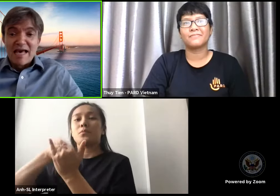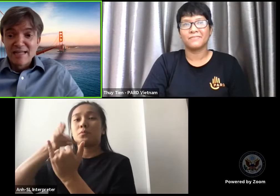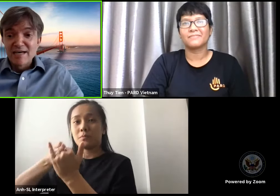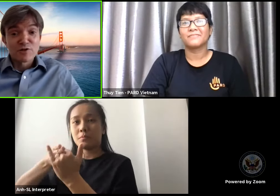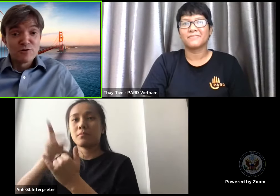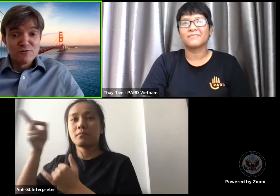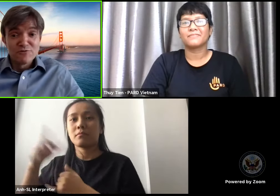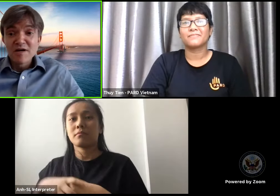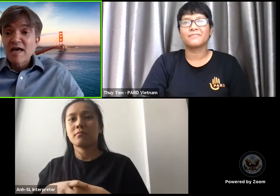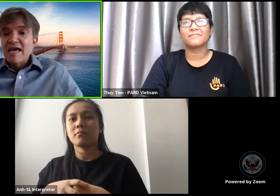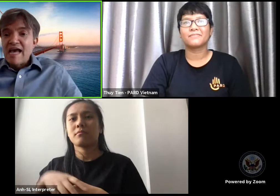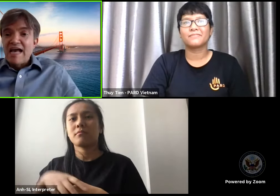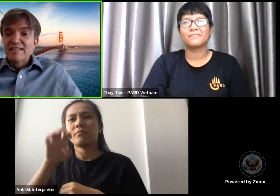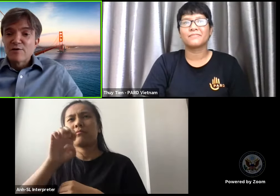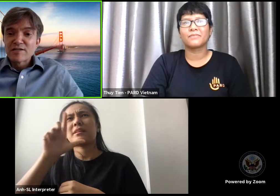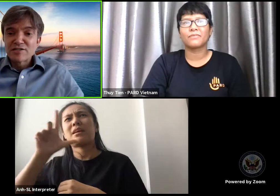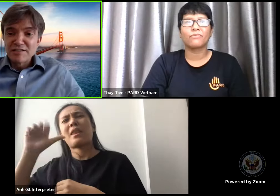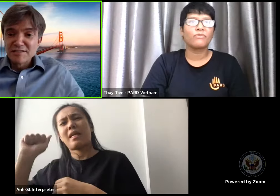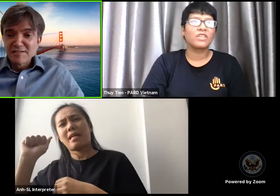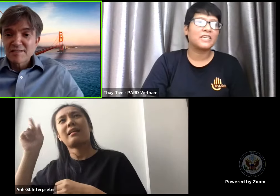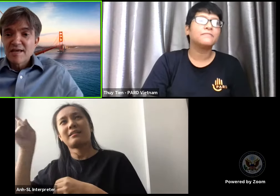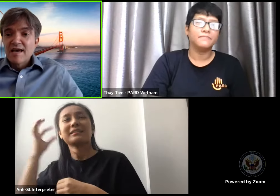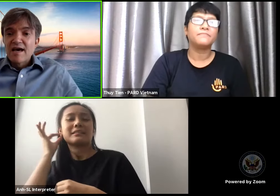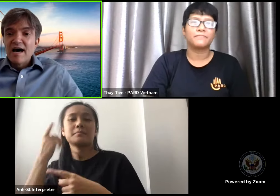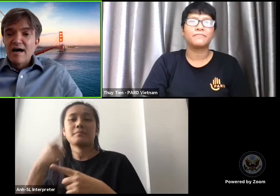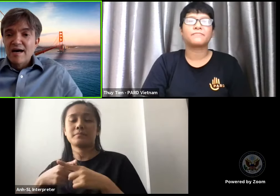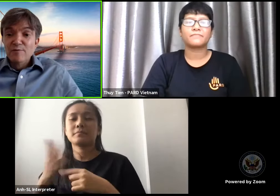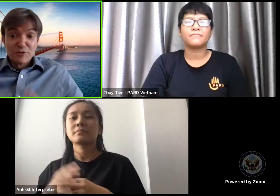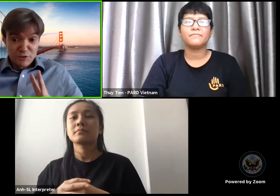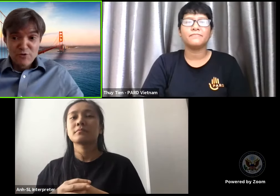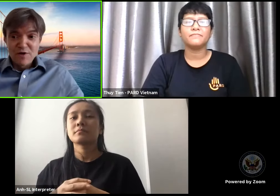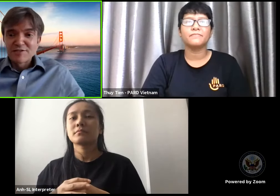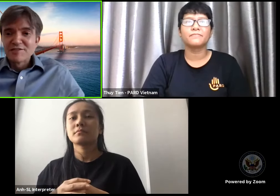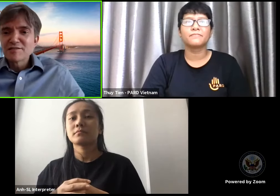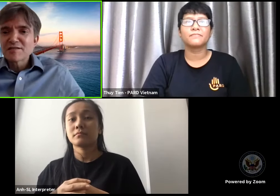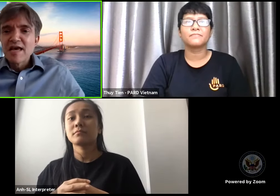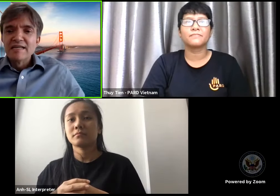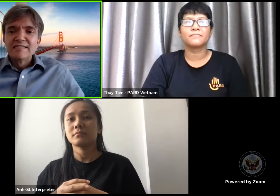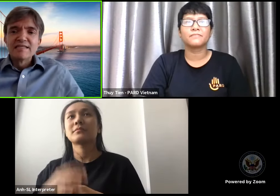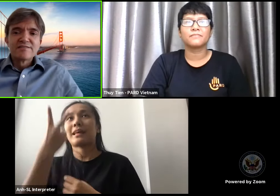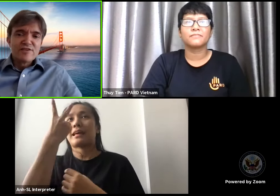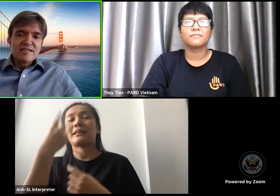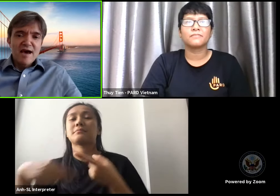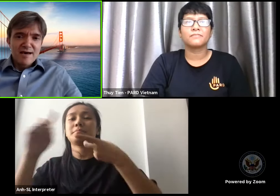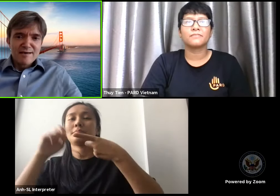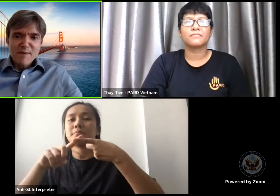Ella Sue, and the question is -- well, there's two questions: Does Vietnam